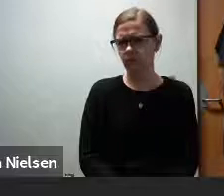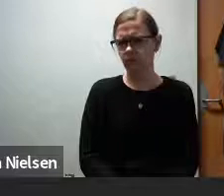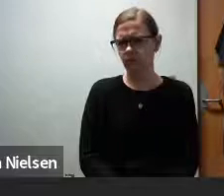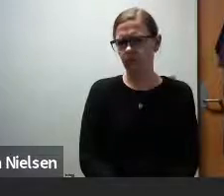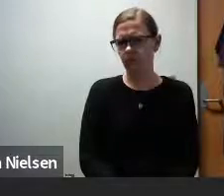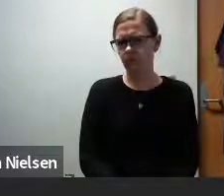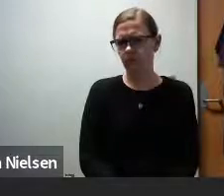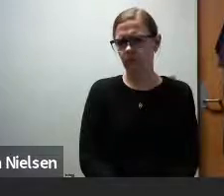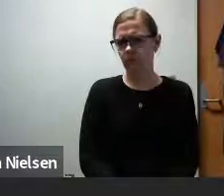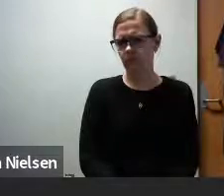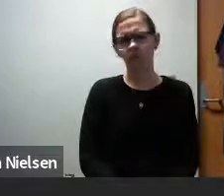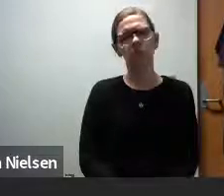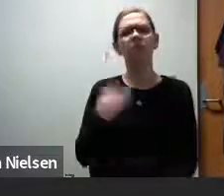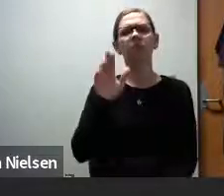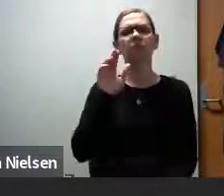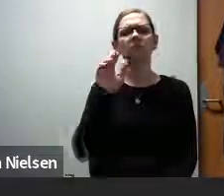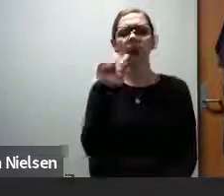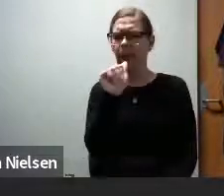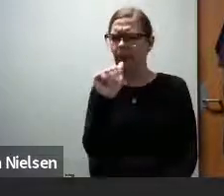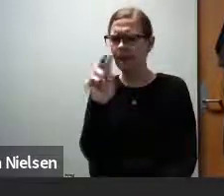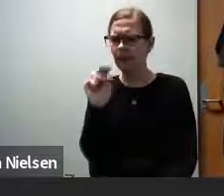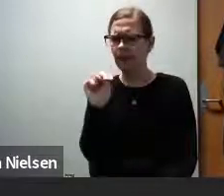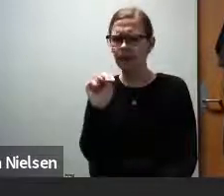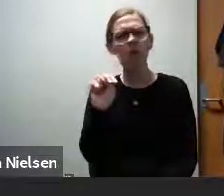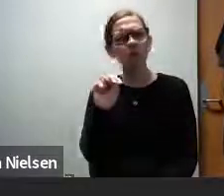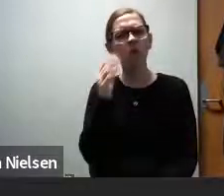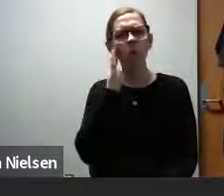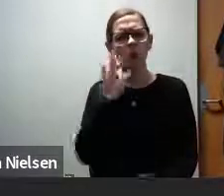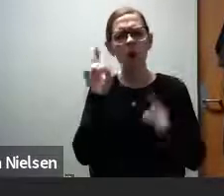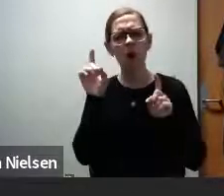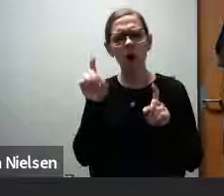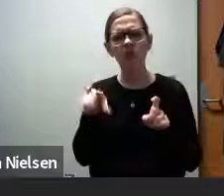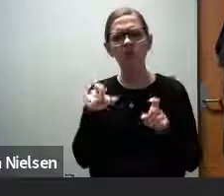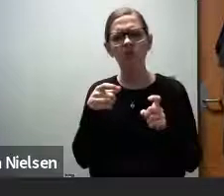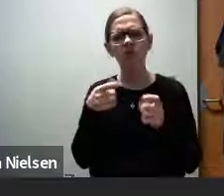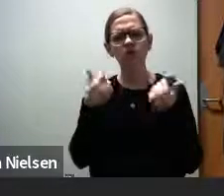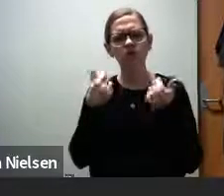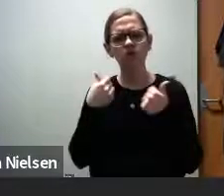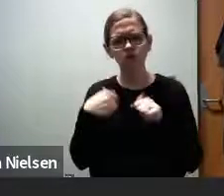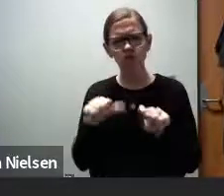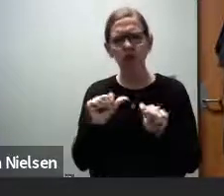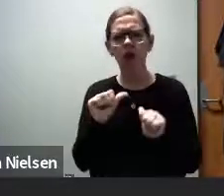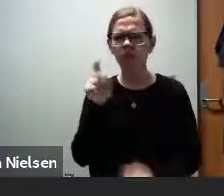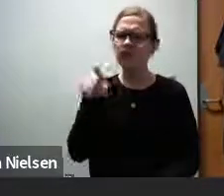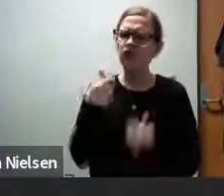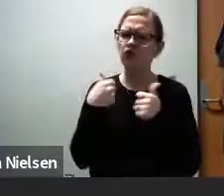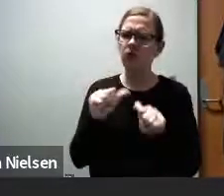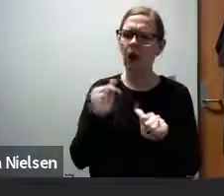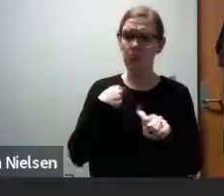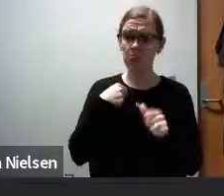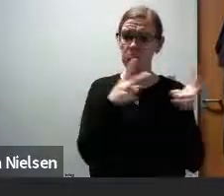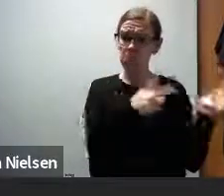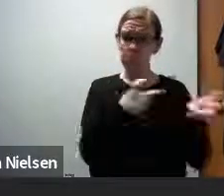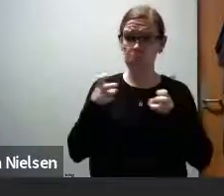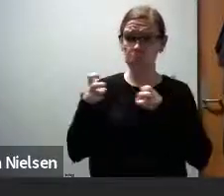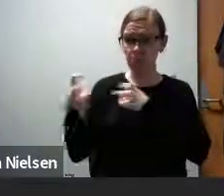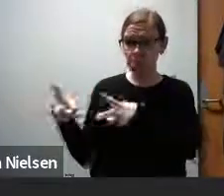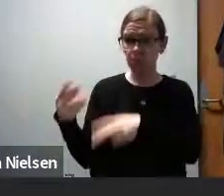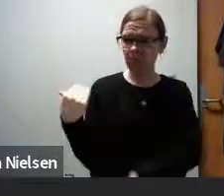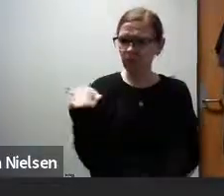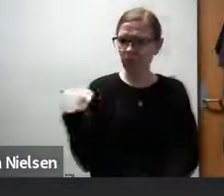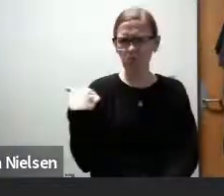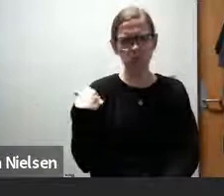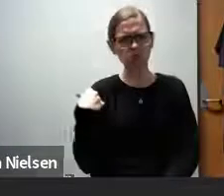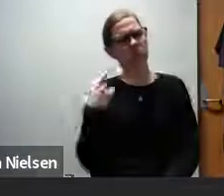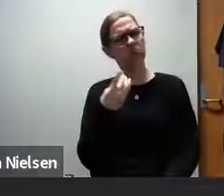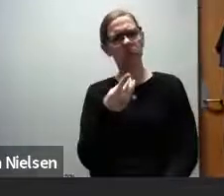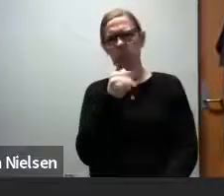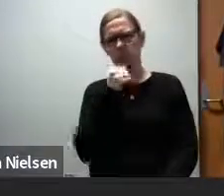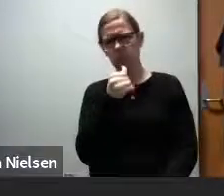Um, and I will have to try that I've done copy text and paste it before so I'm not sure why you're not able to do that. But I'll try and look into that.